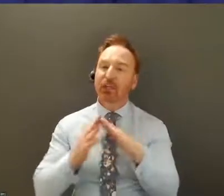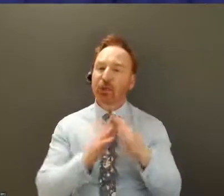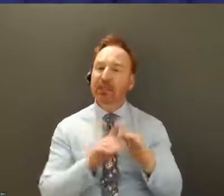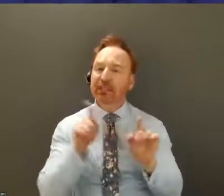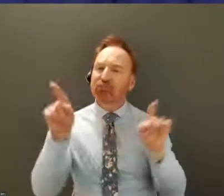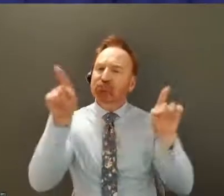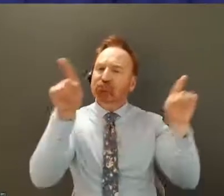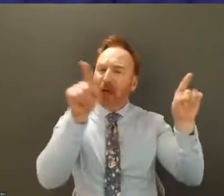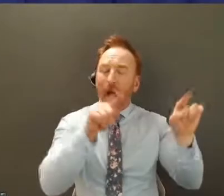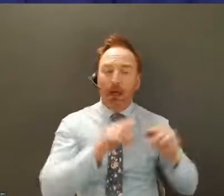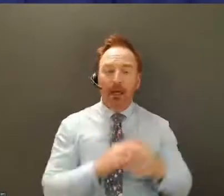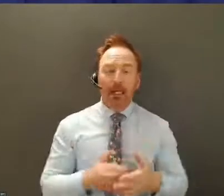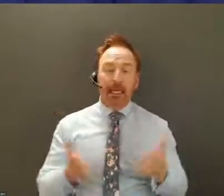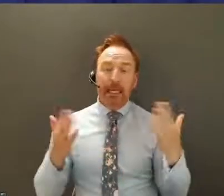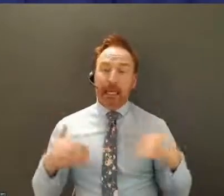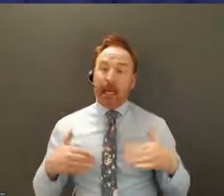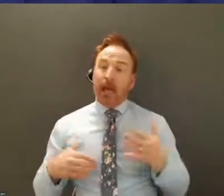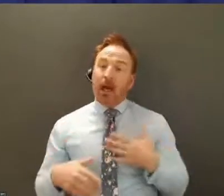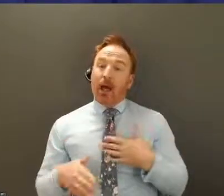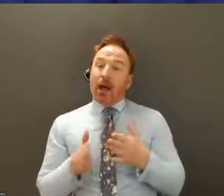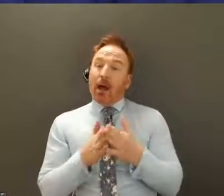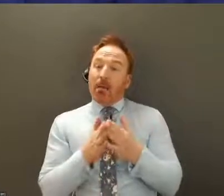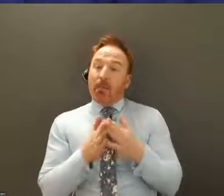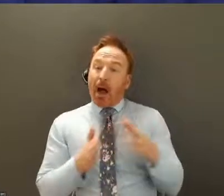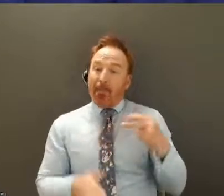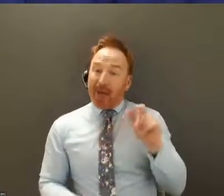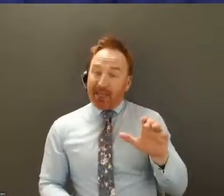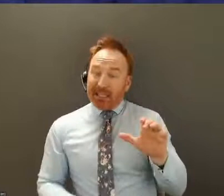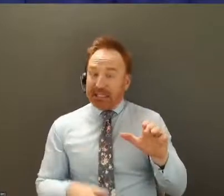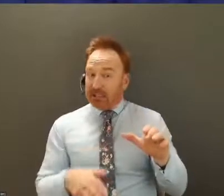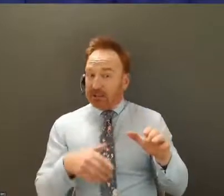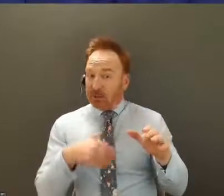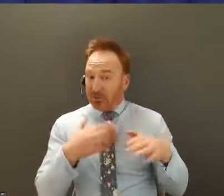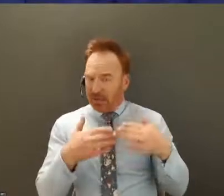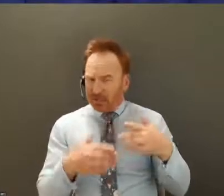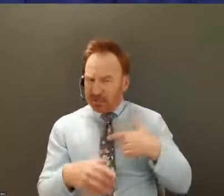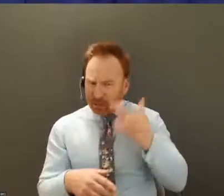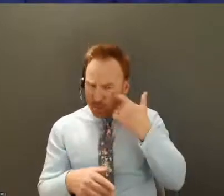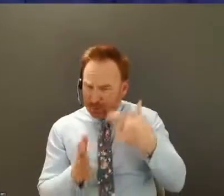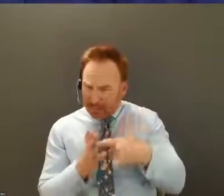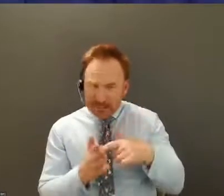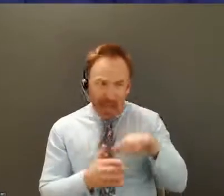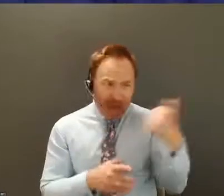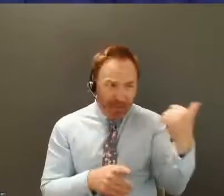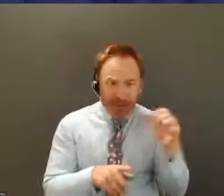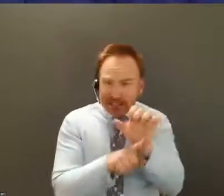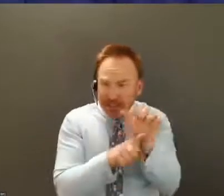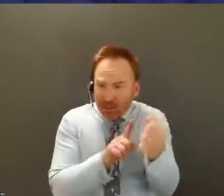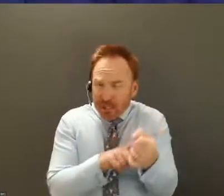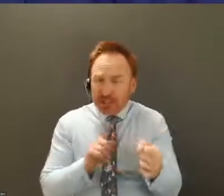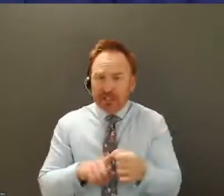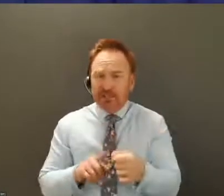important to seek testing.